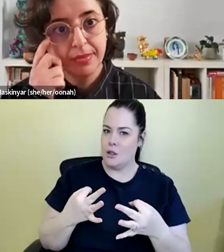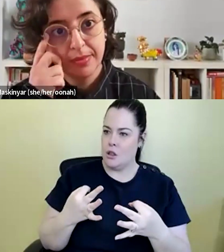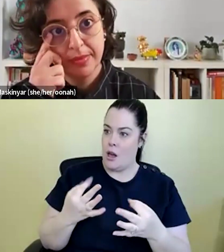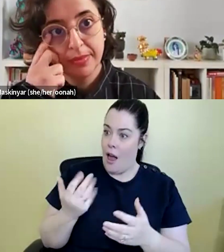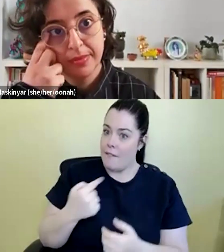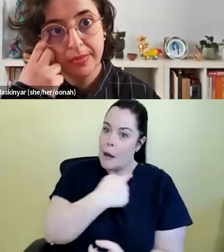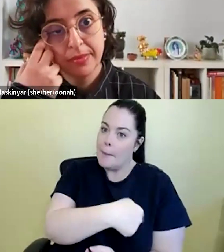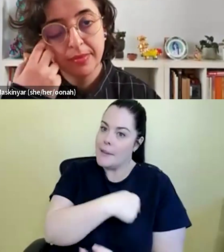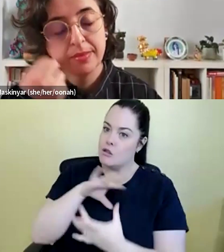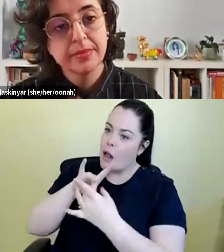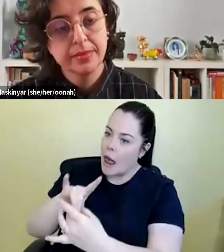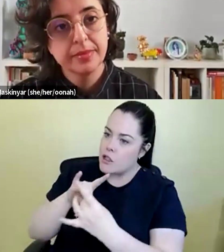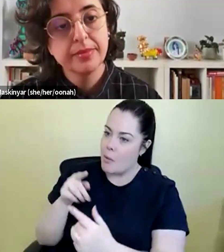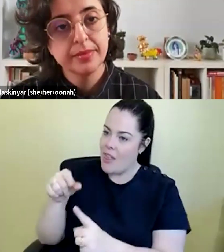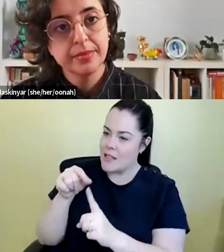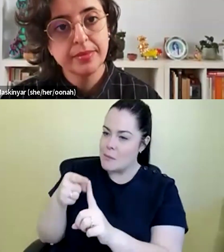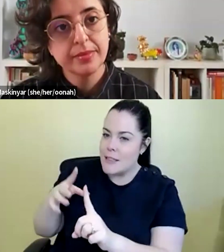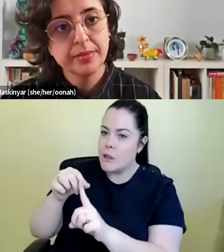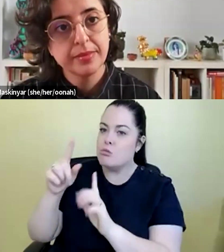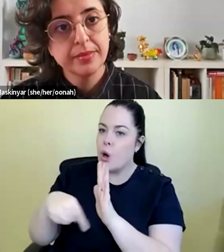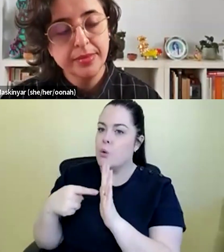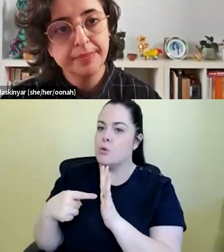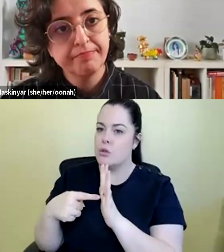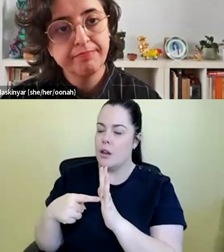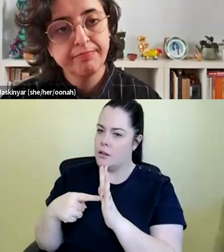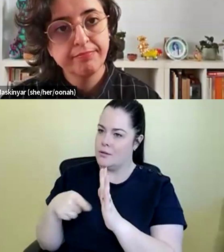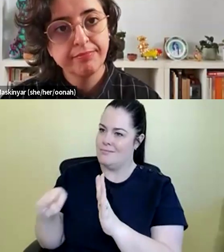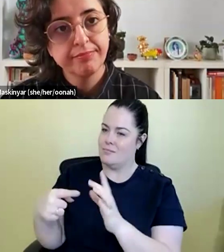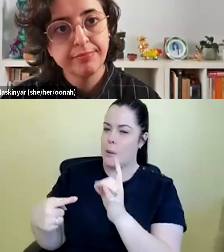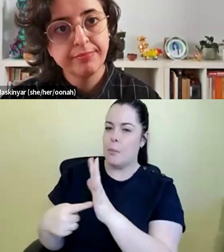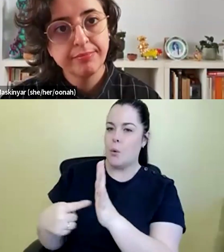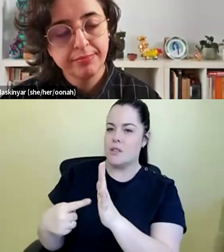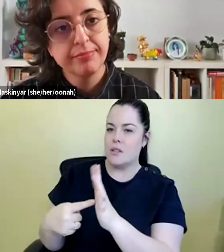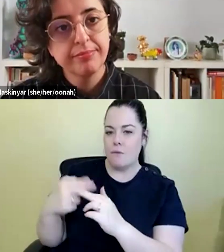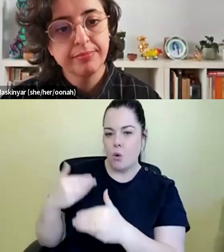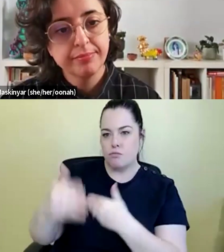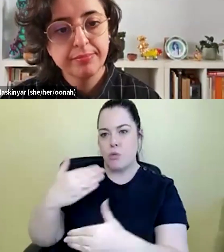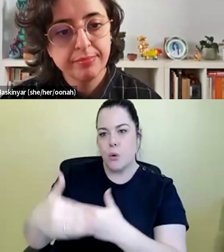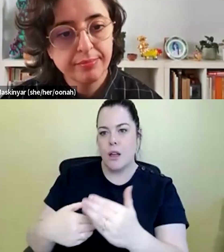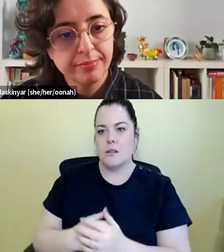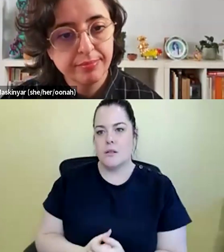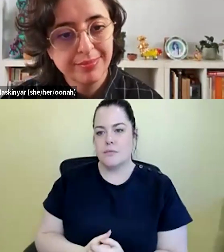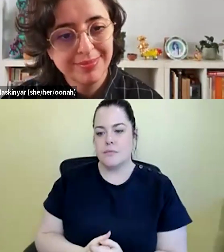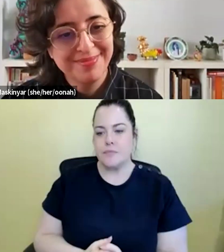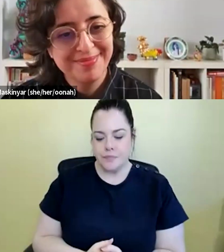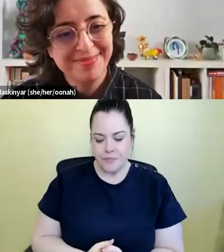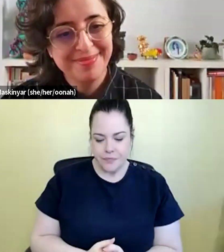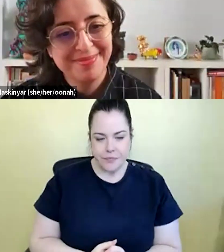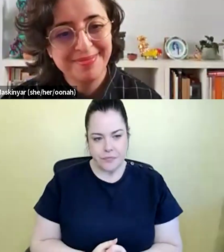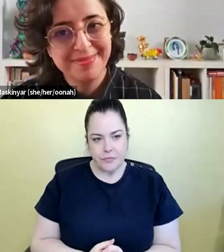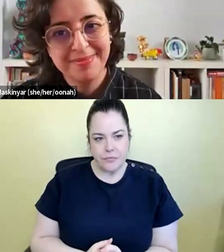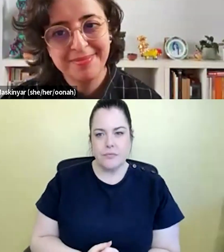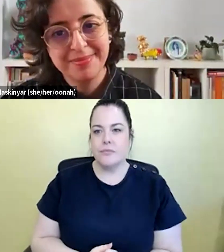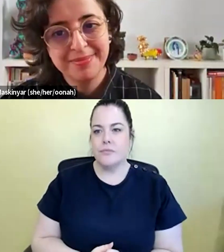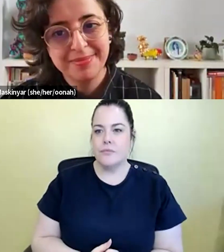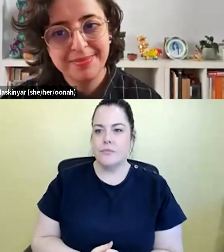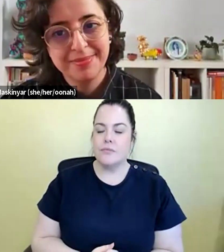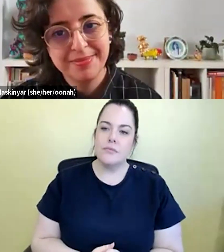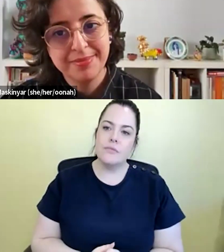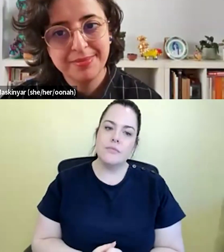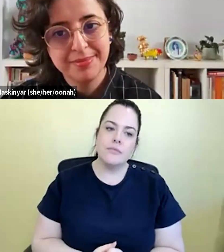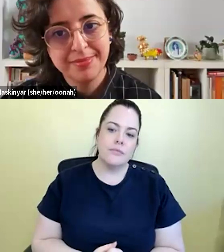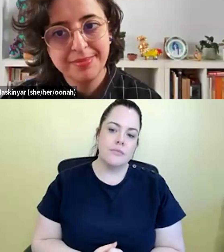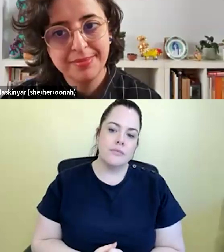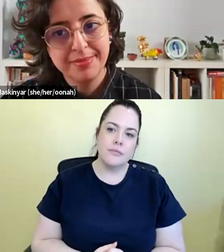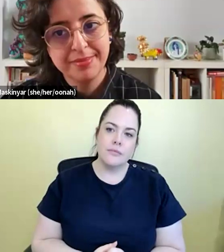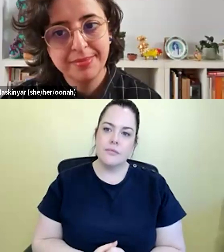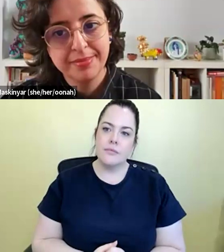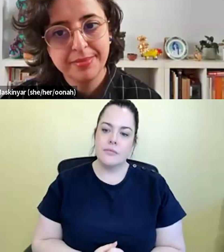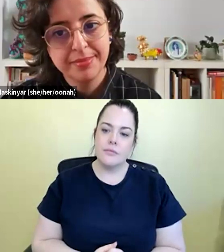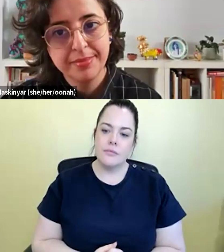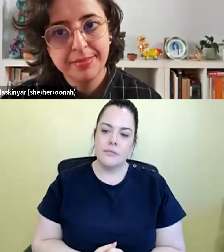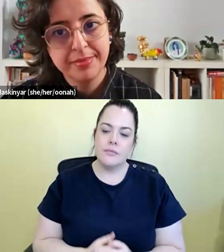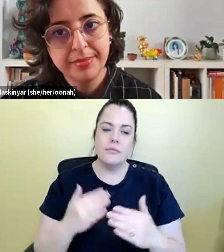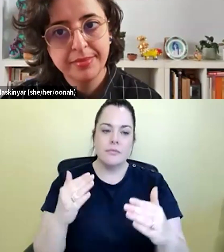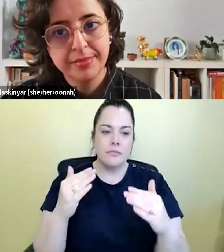in that project to go through this process. >> There is a question here around whether